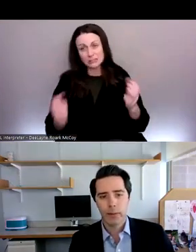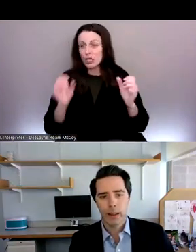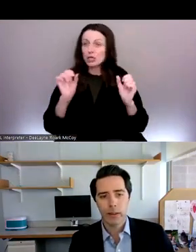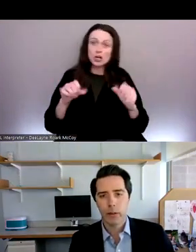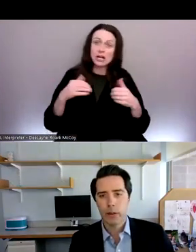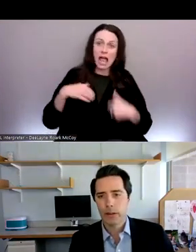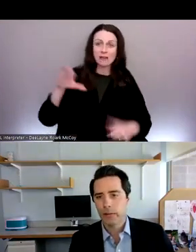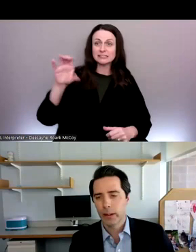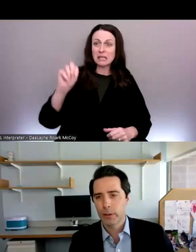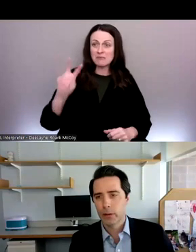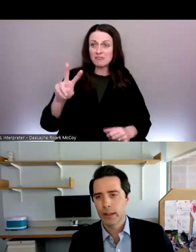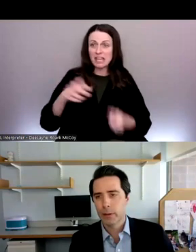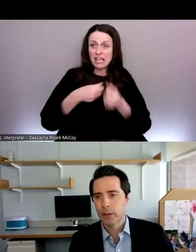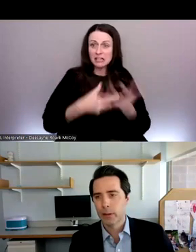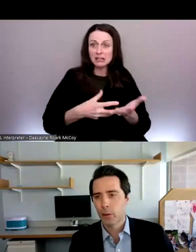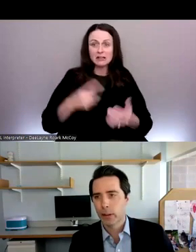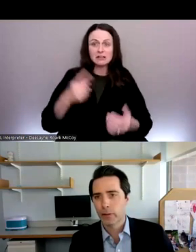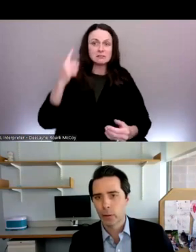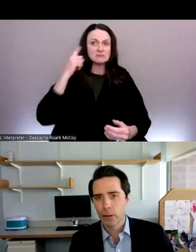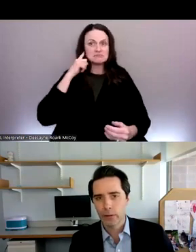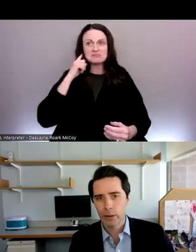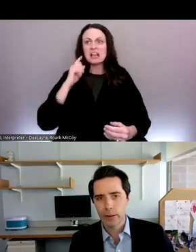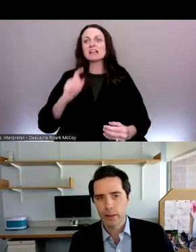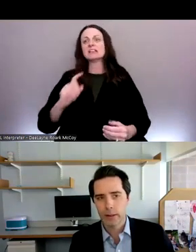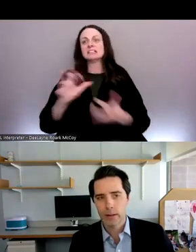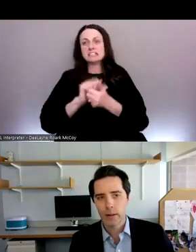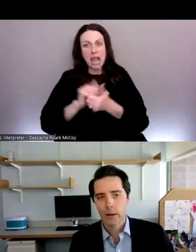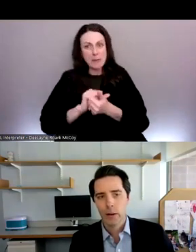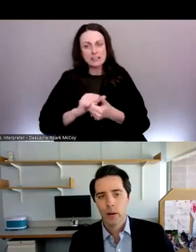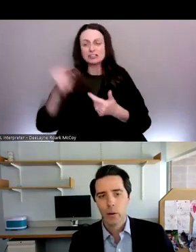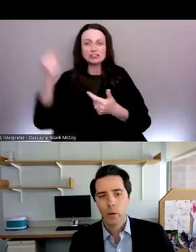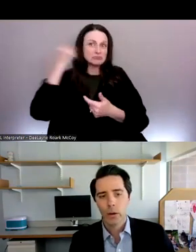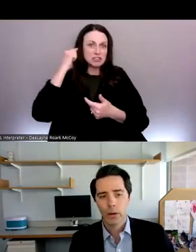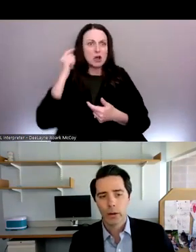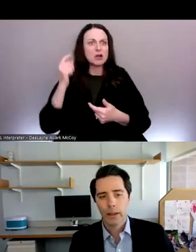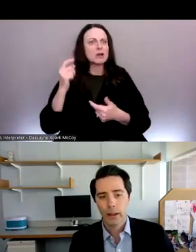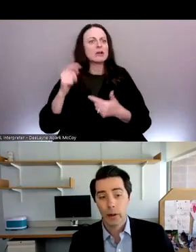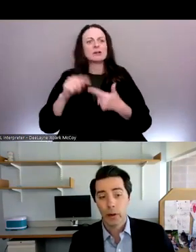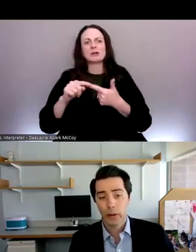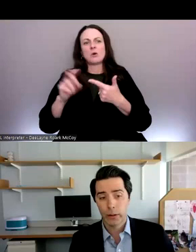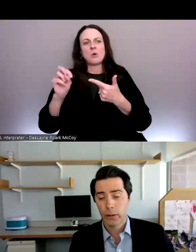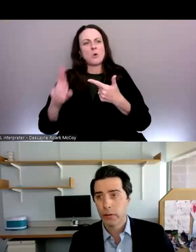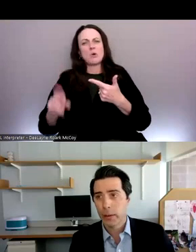cmv-induced inflammatory damage to the organ of Cordy for instance